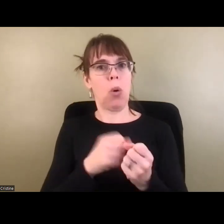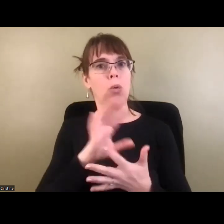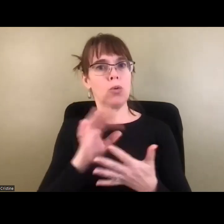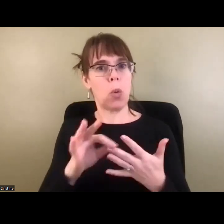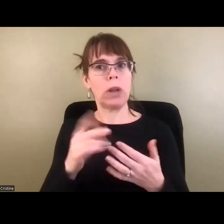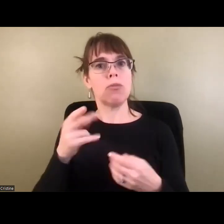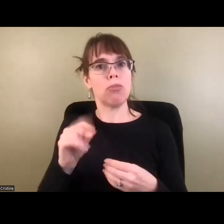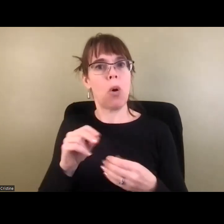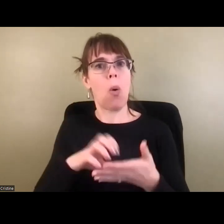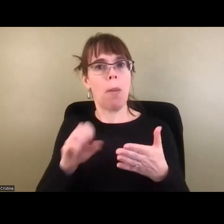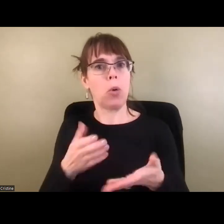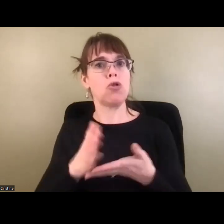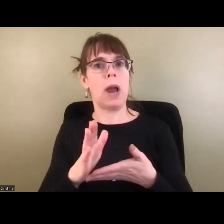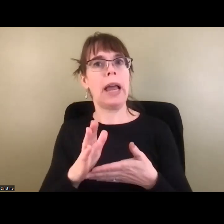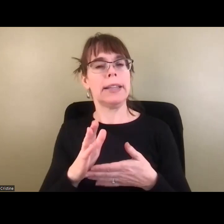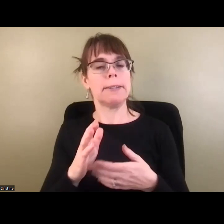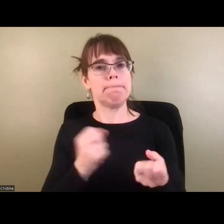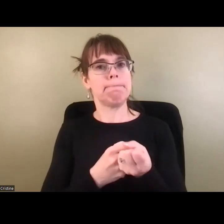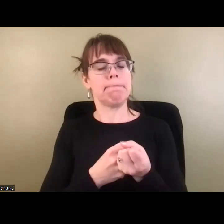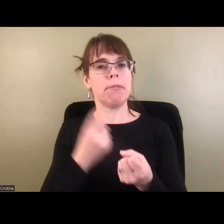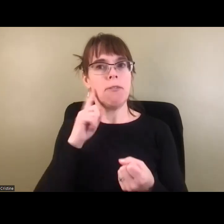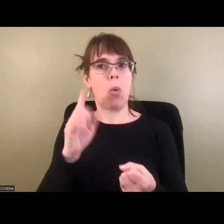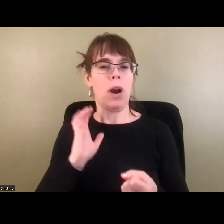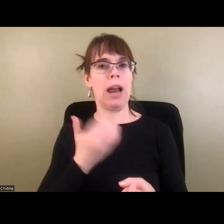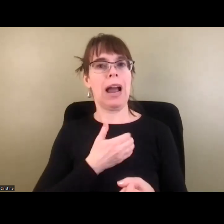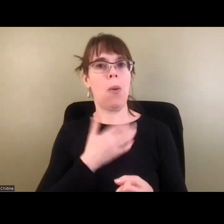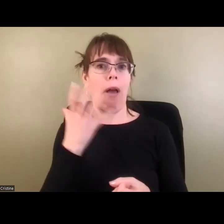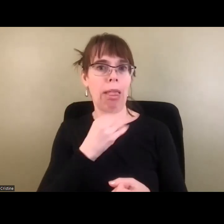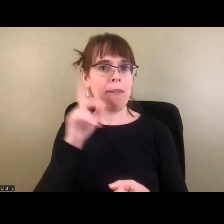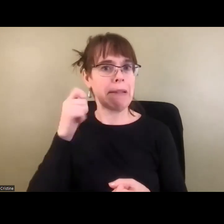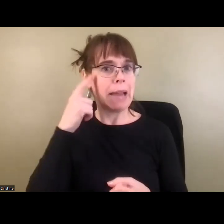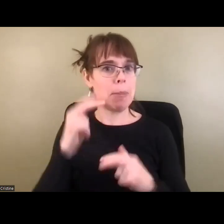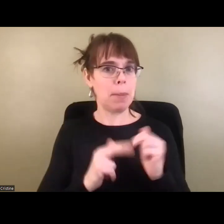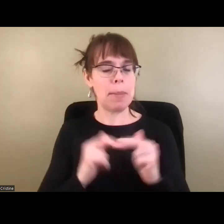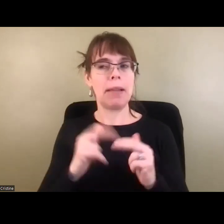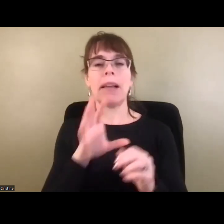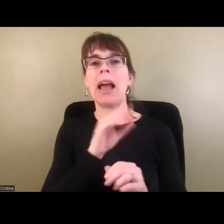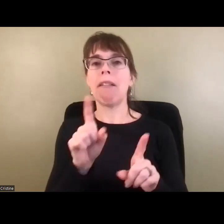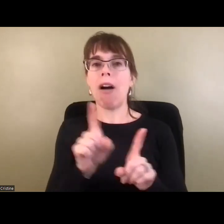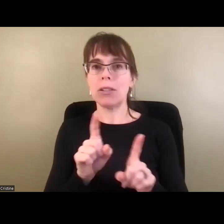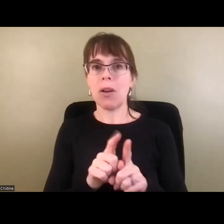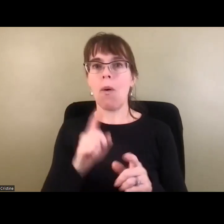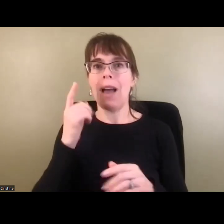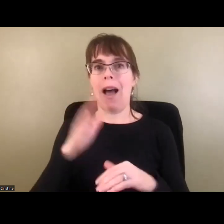champions to our lovely capitol building As well as on the federal level as well.